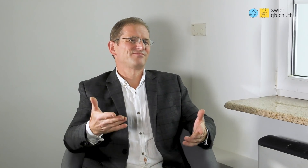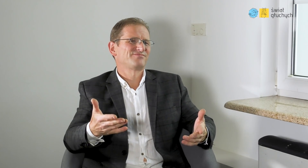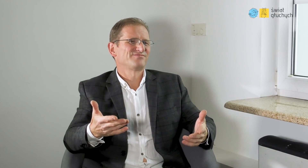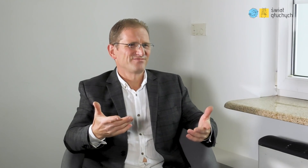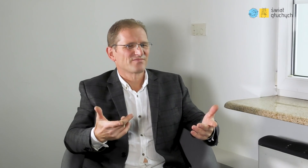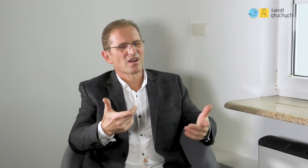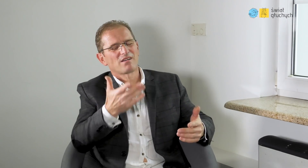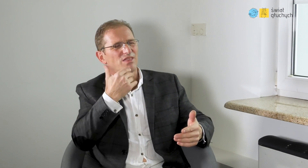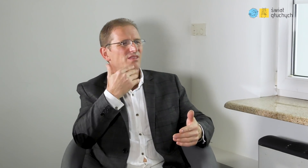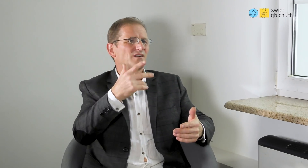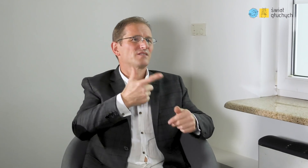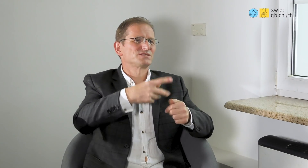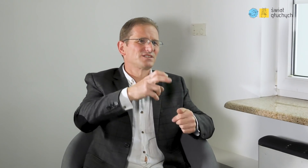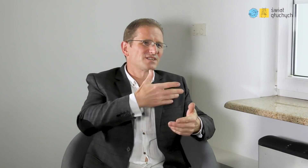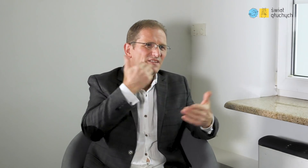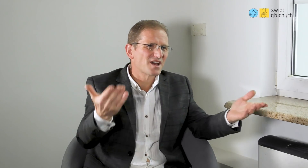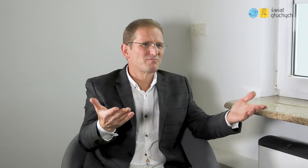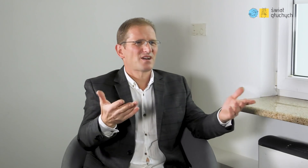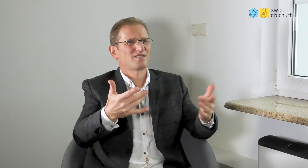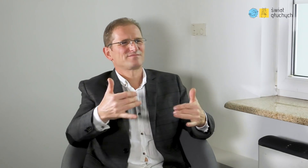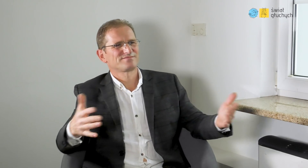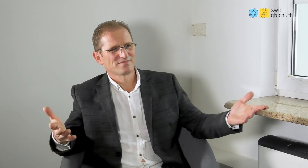There are no interpreters available 24 hours a day.